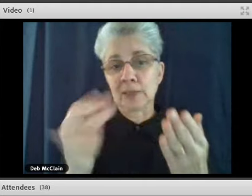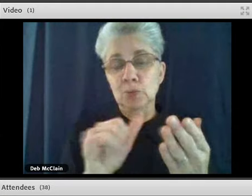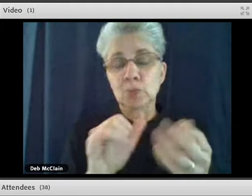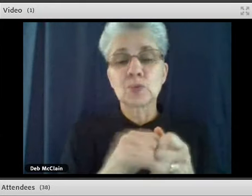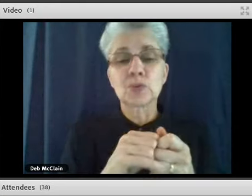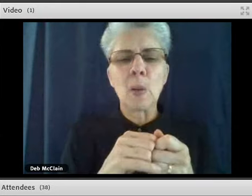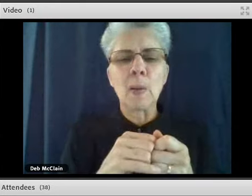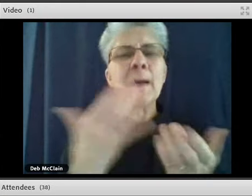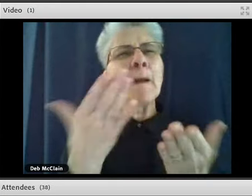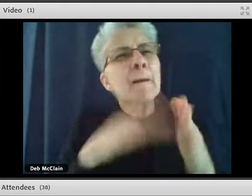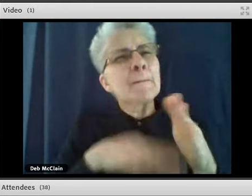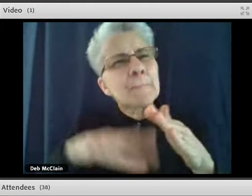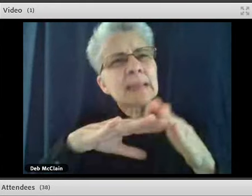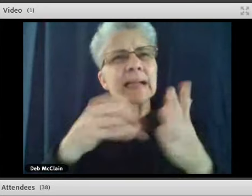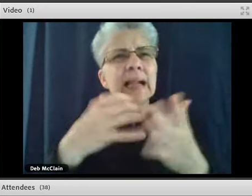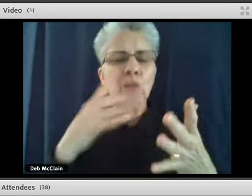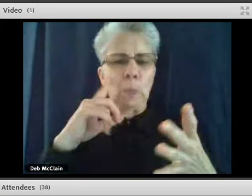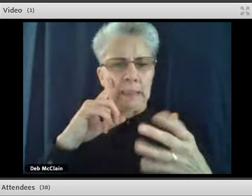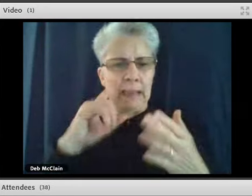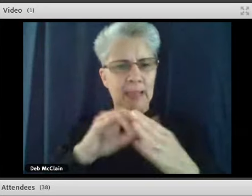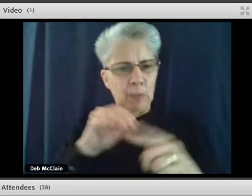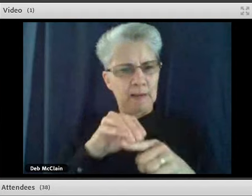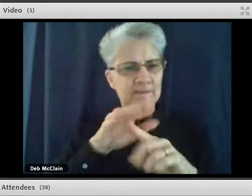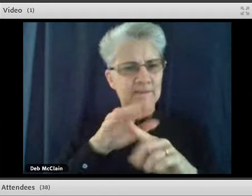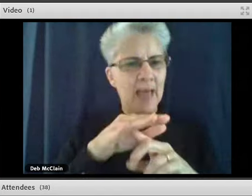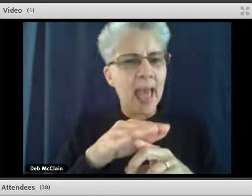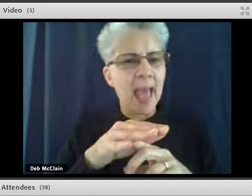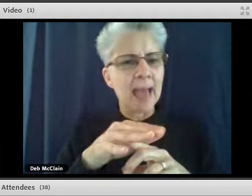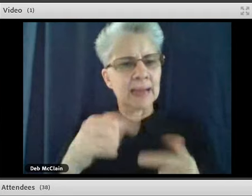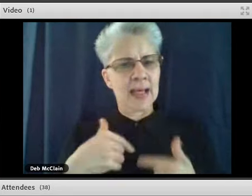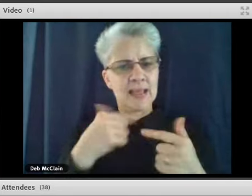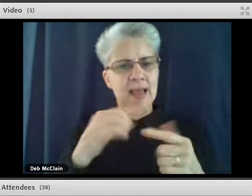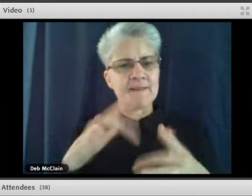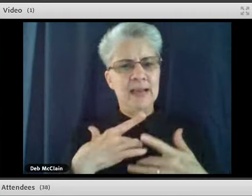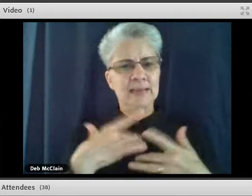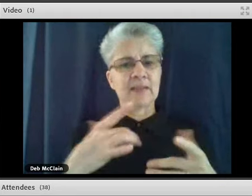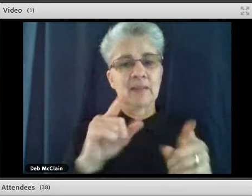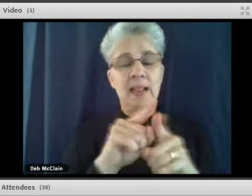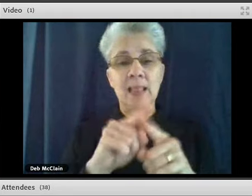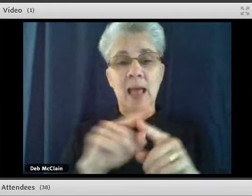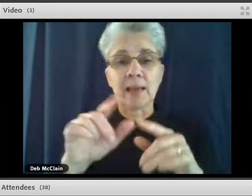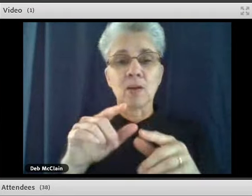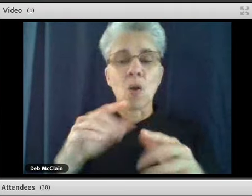So, basically, it's anything that you would think would affect a major life activity, like walking around,